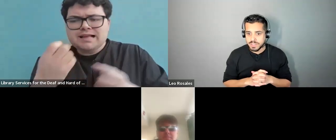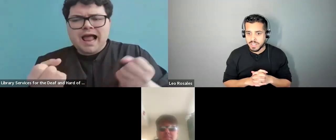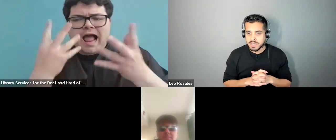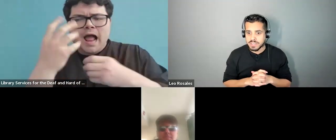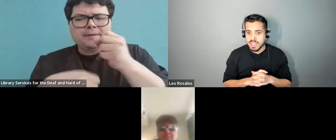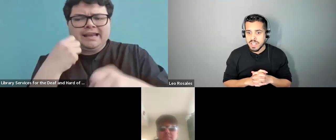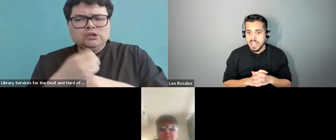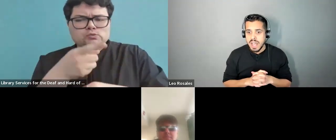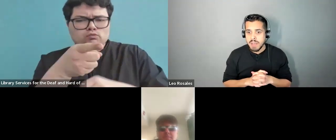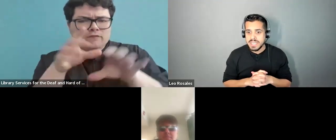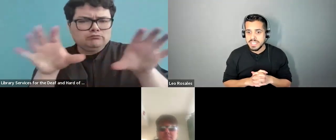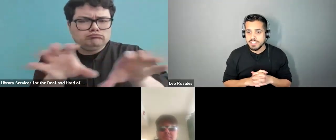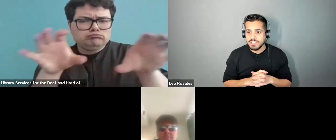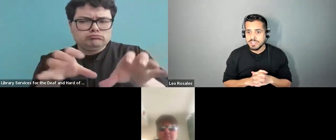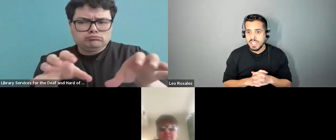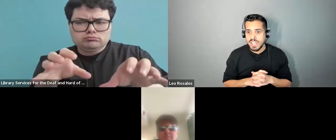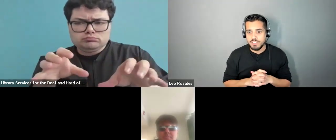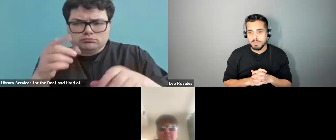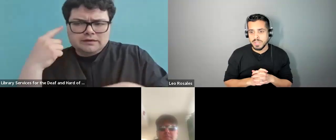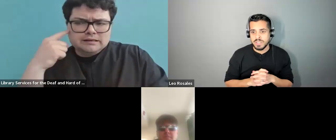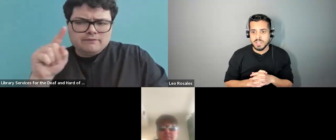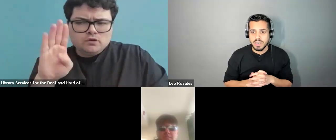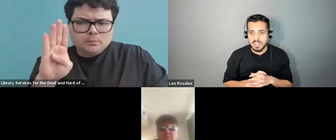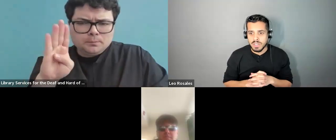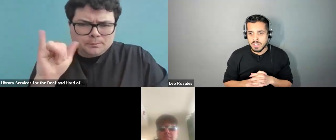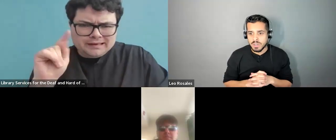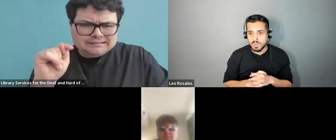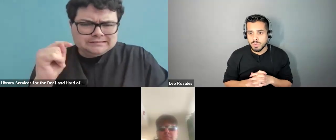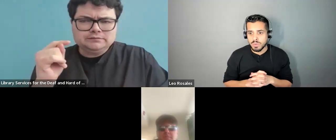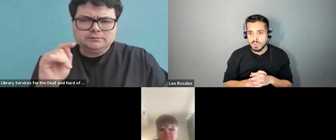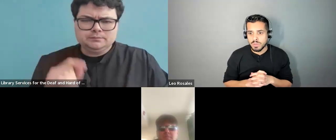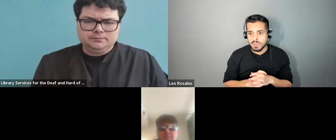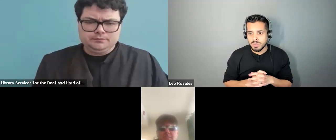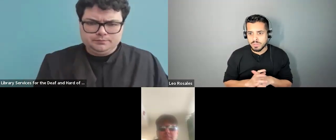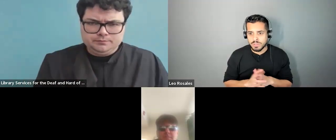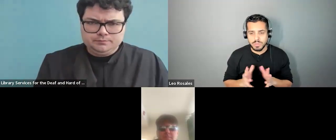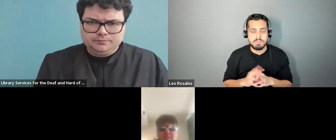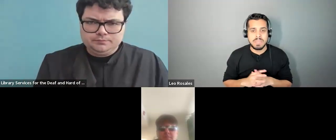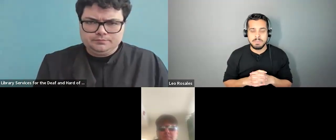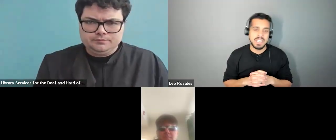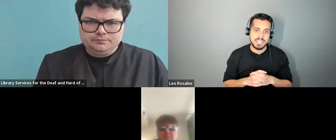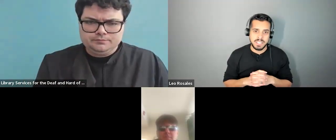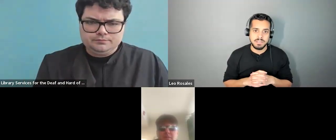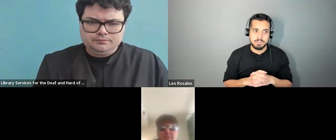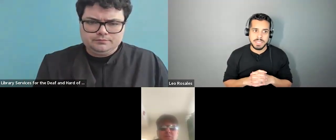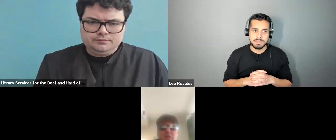It says, "How many years have you been doing BIT?"